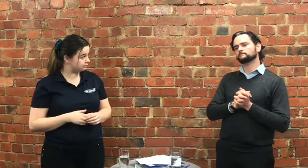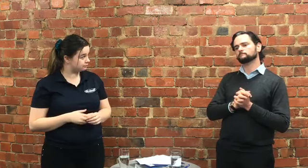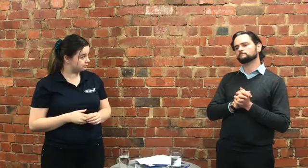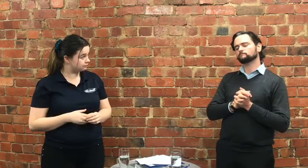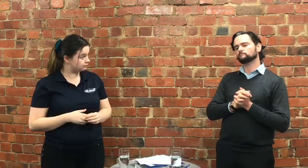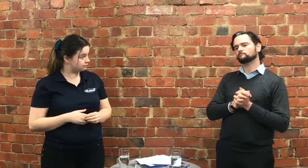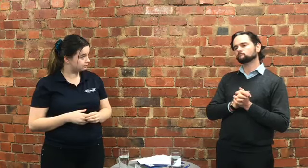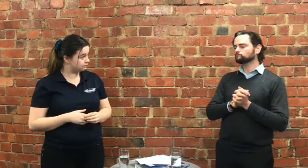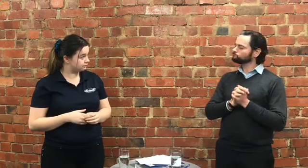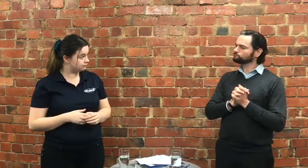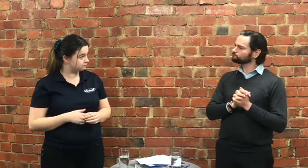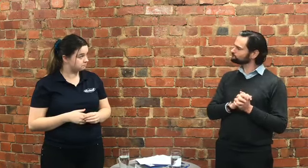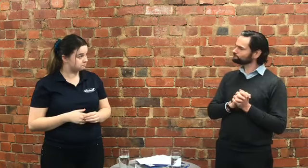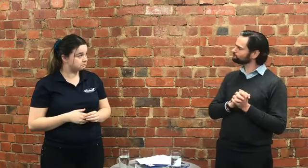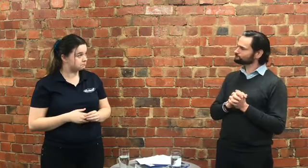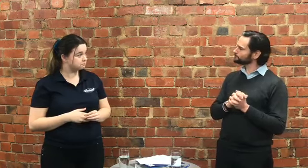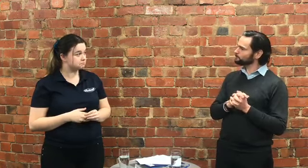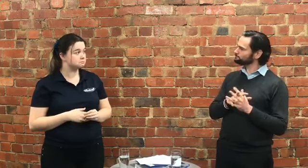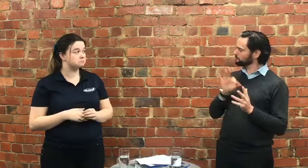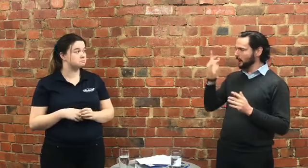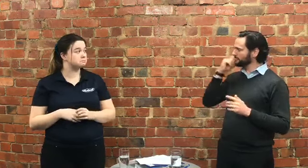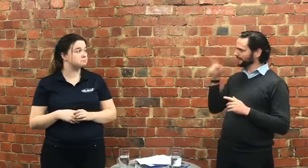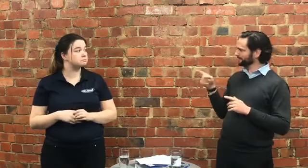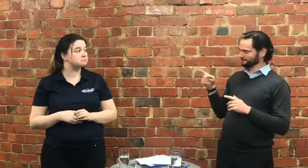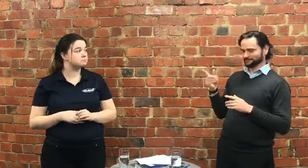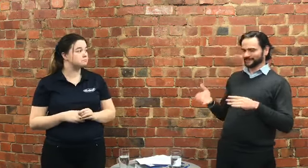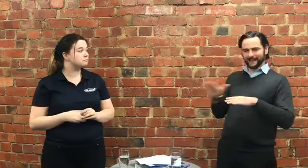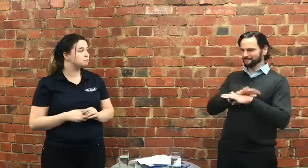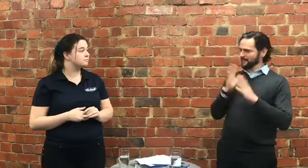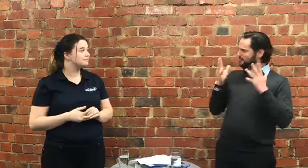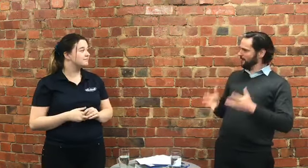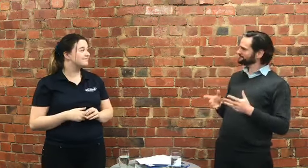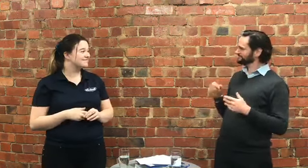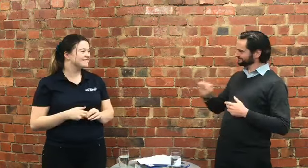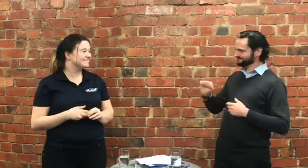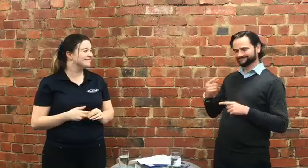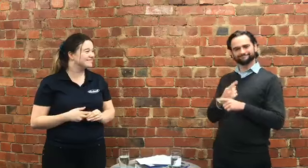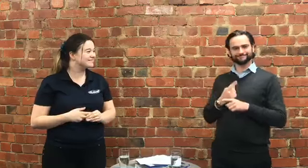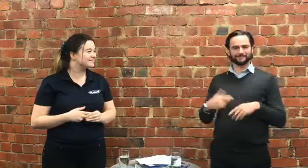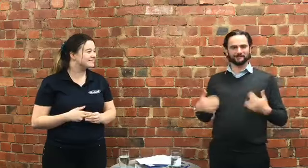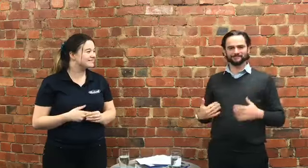Hmm, no, I don't think so. I think you've covered a lot.